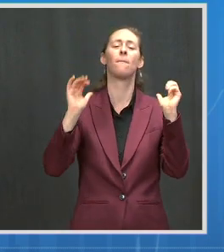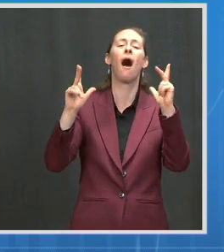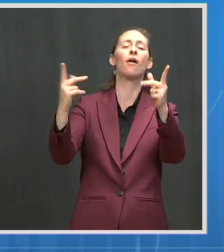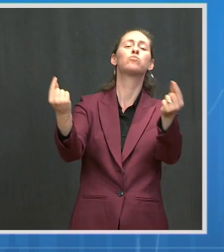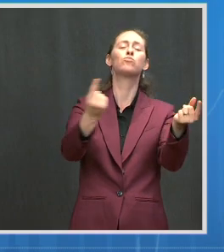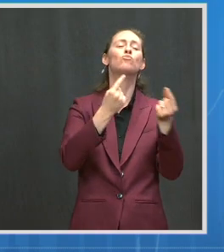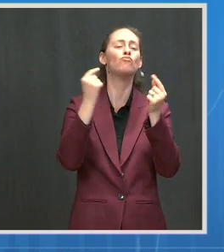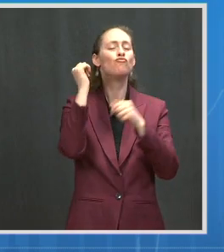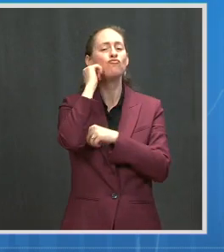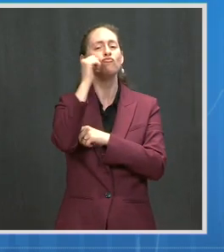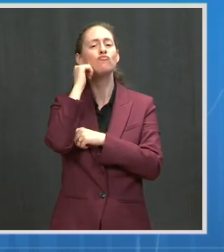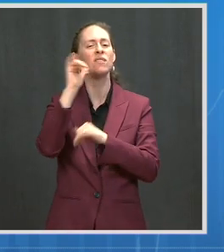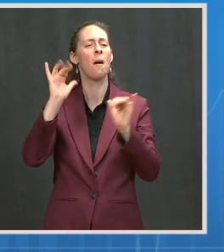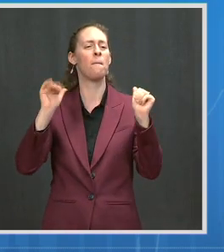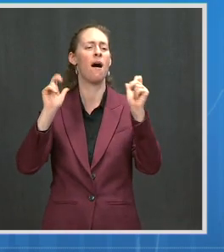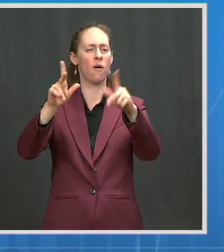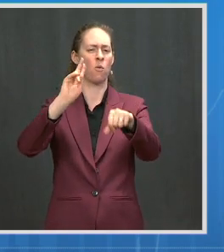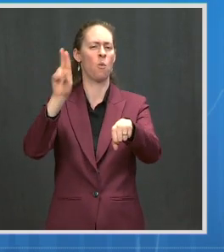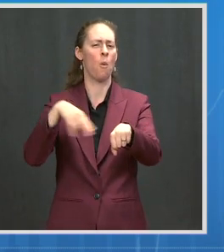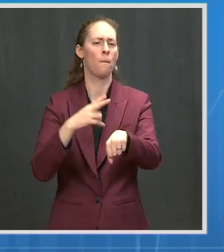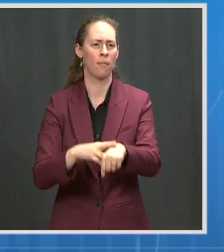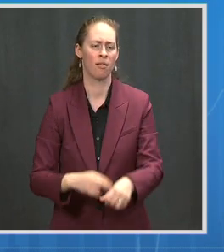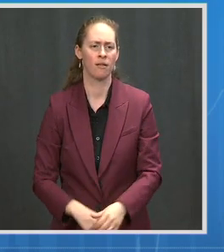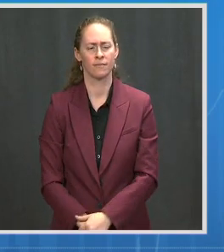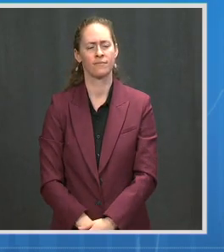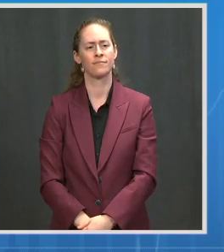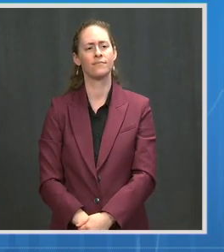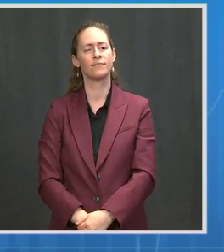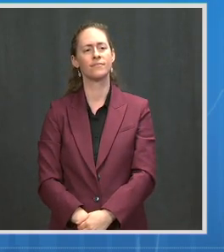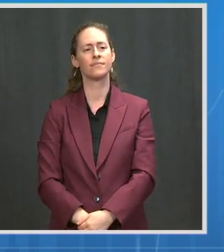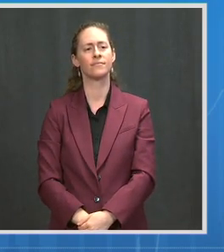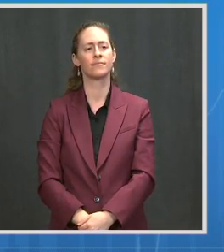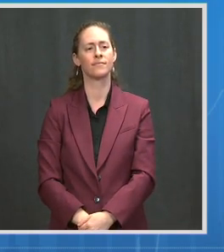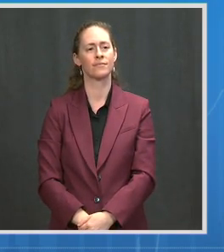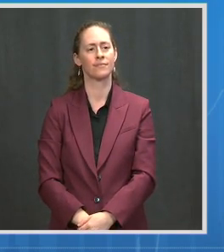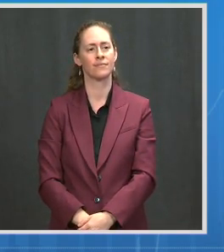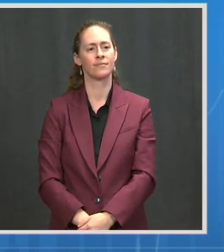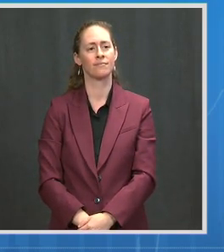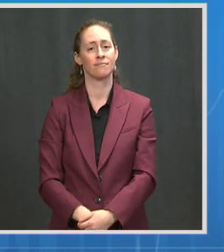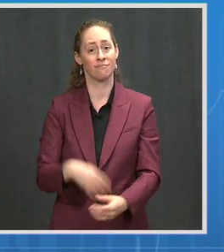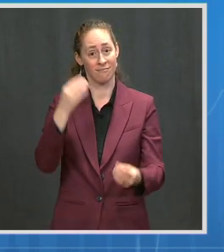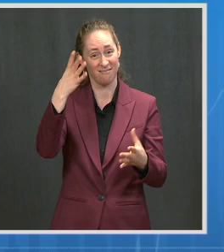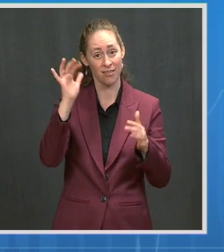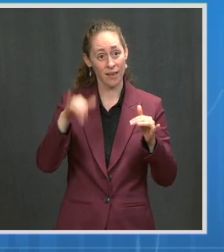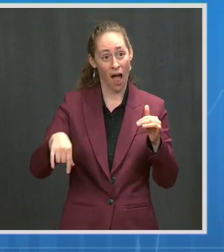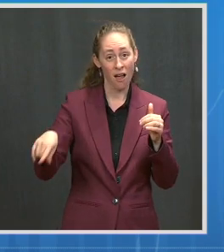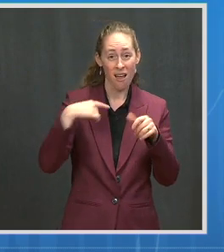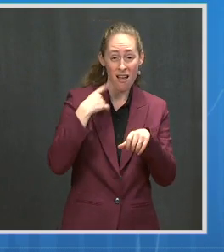This was never going to be easy, but we will do the hard work together and get through this together.